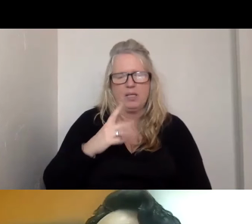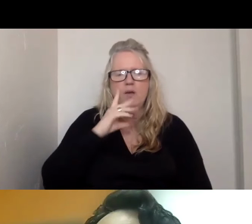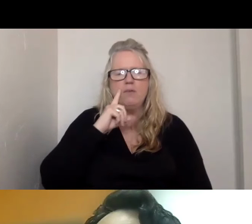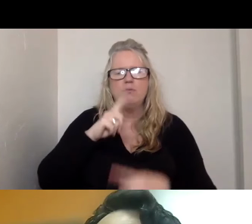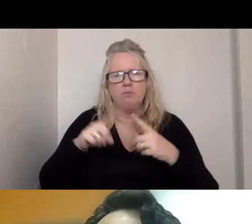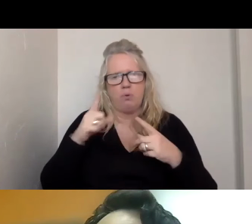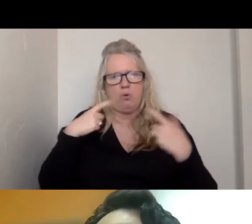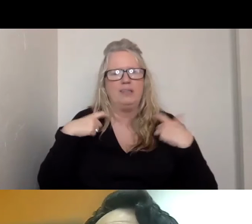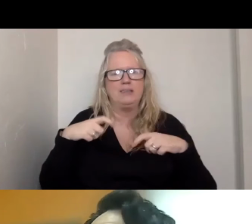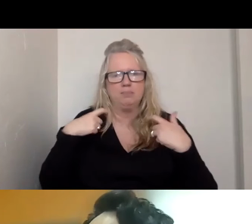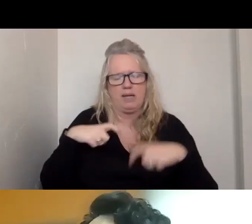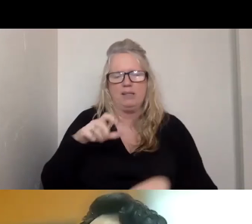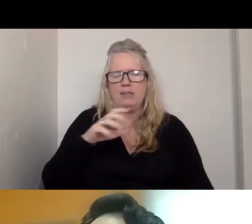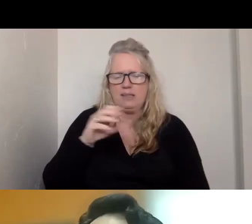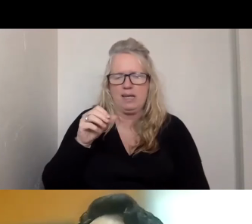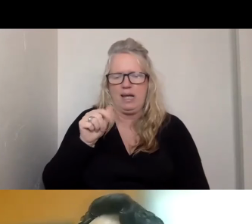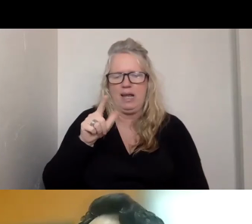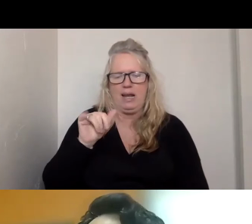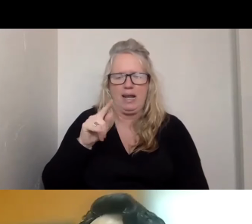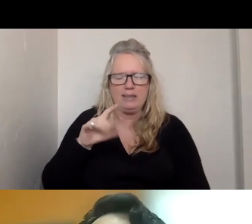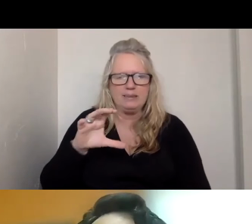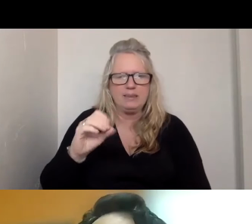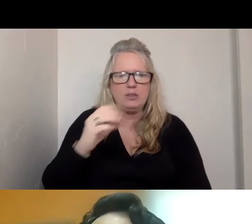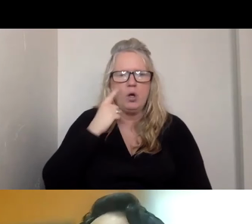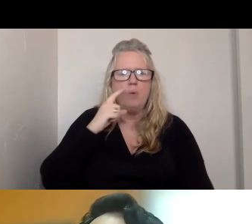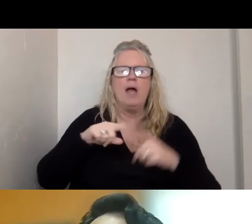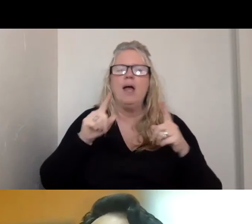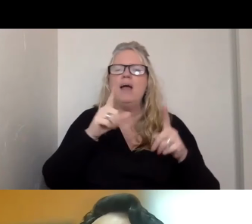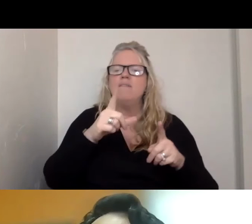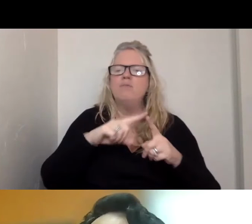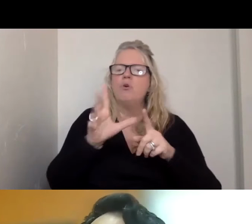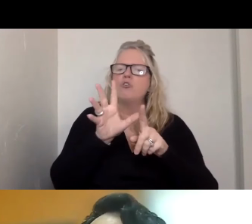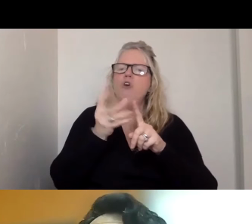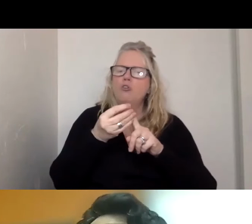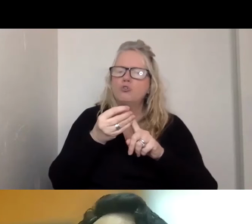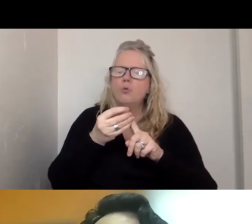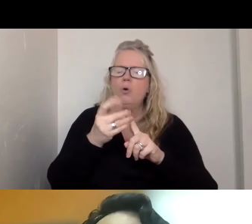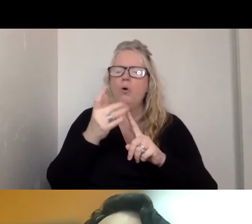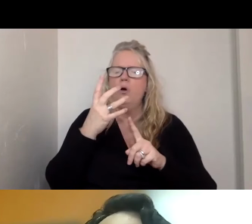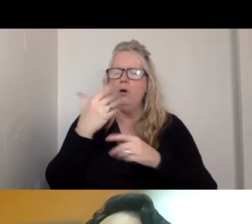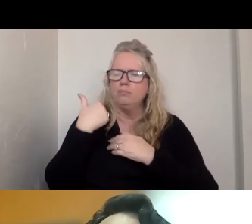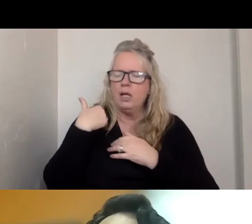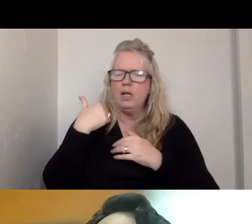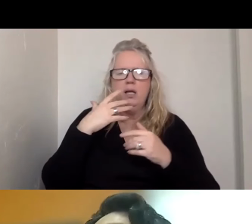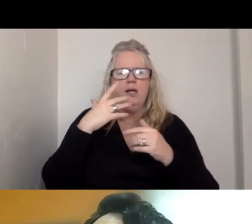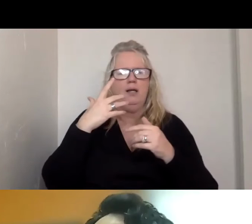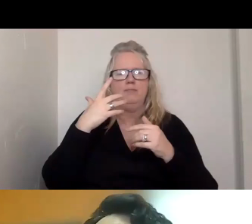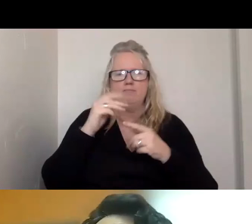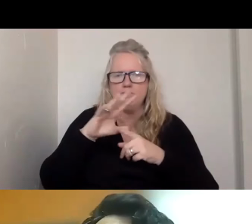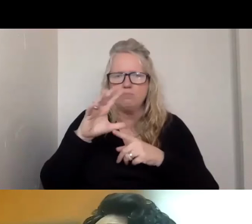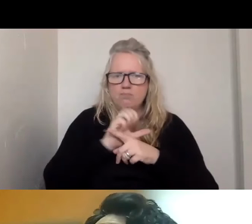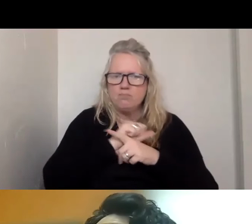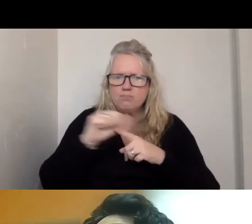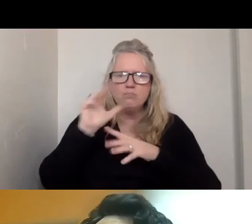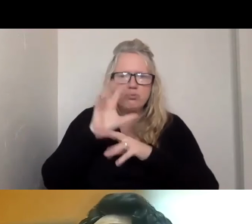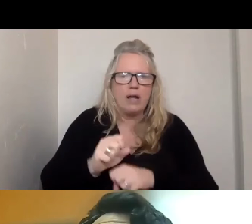POPULATIONS. . WE DO THAT FOR CULTURAL PRACTICES, CONFERENCES,